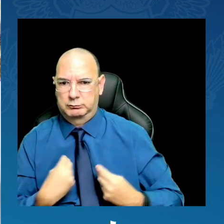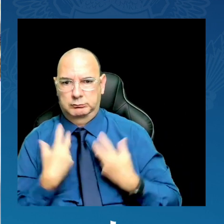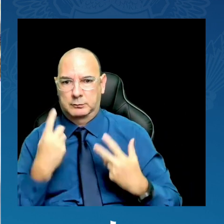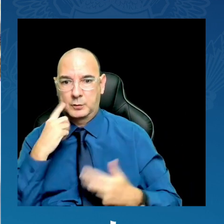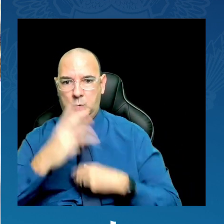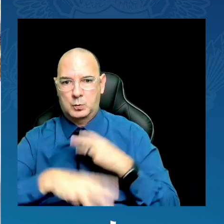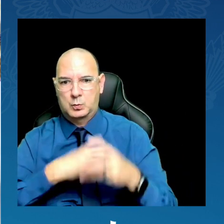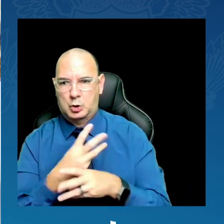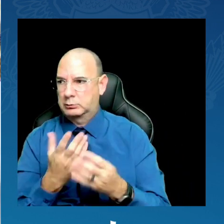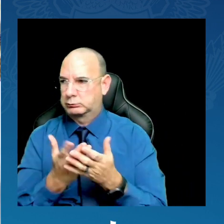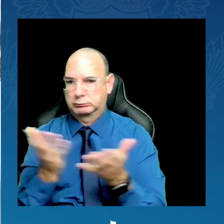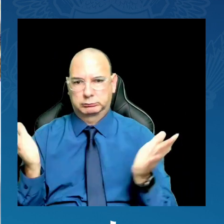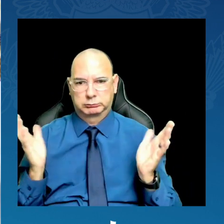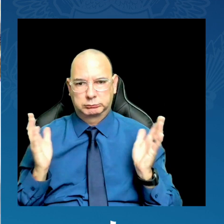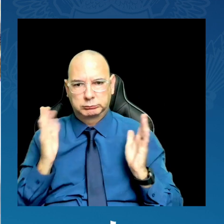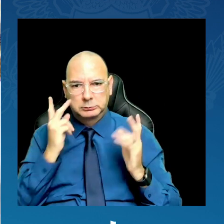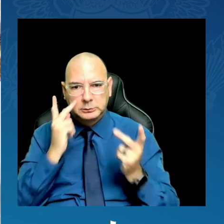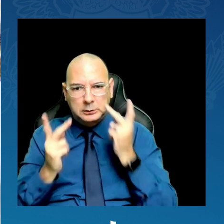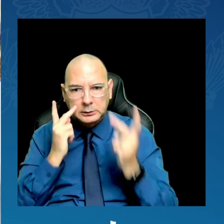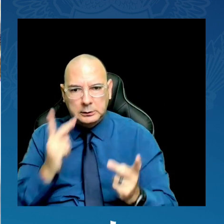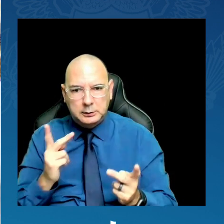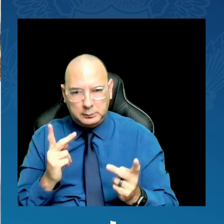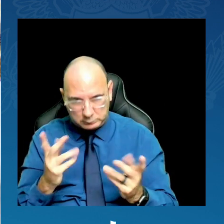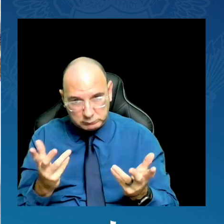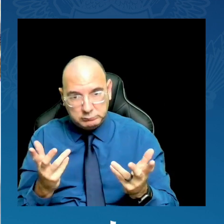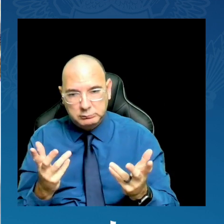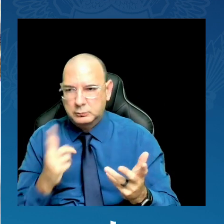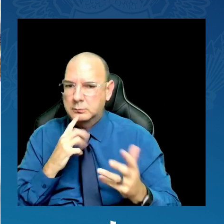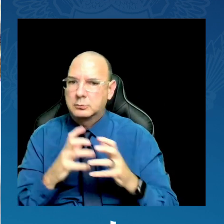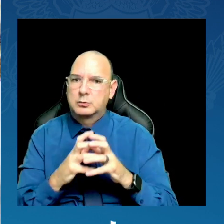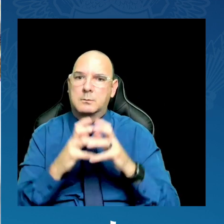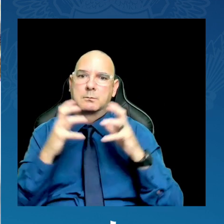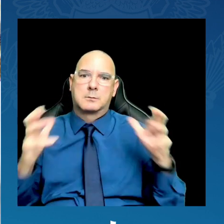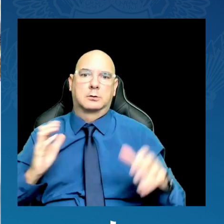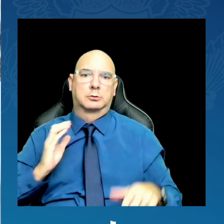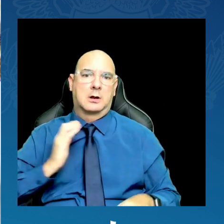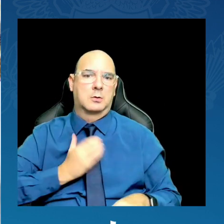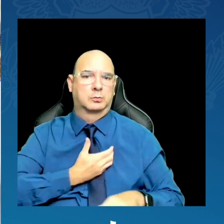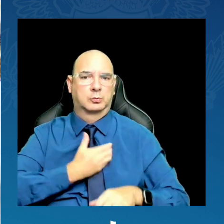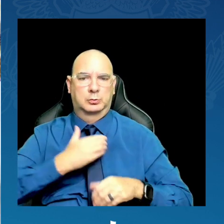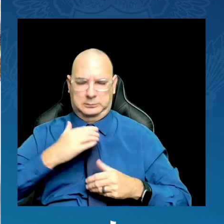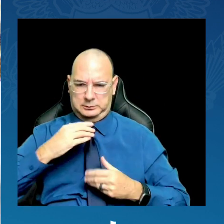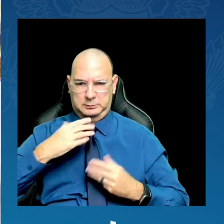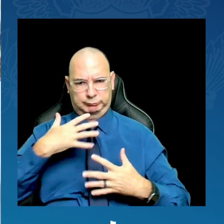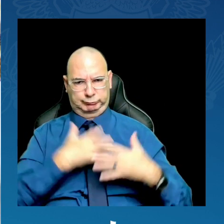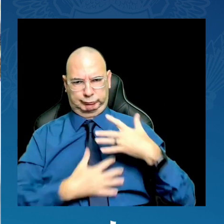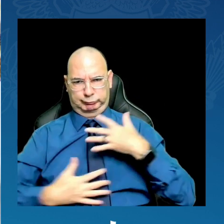There is so much about our spirit in this regard that has been always collaborative